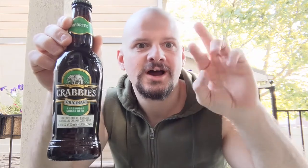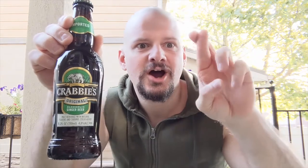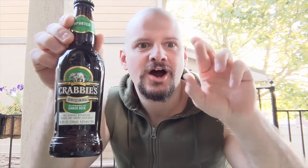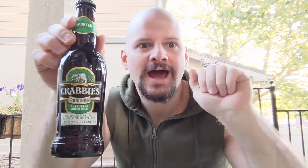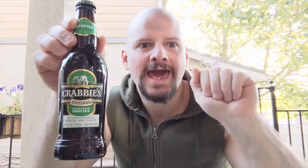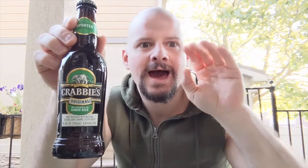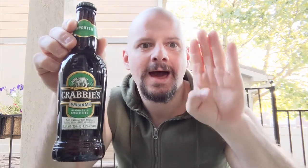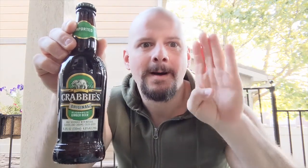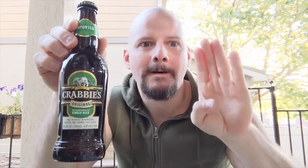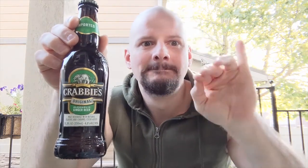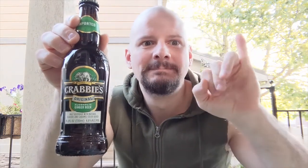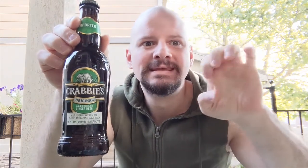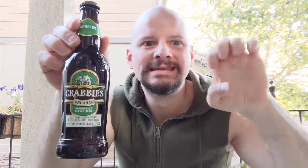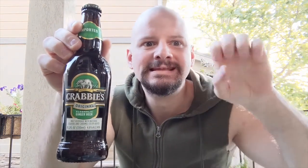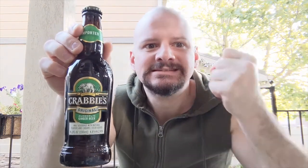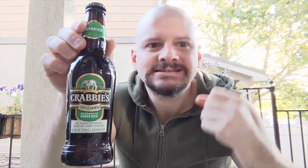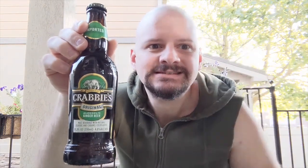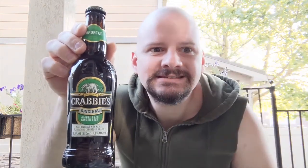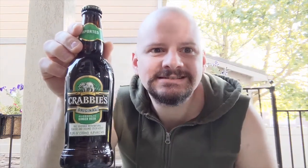Crabbie's.